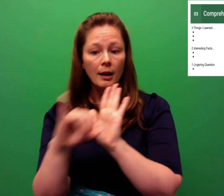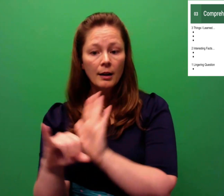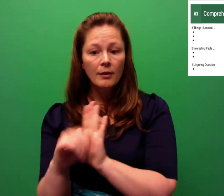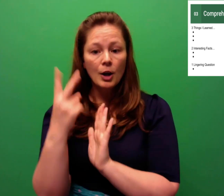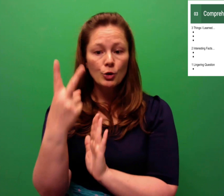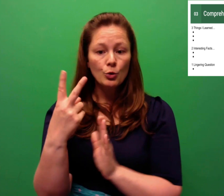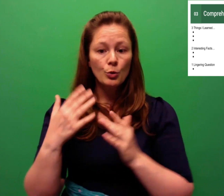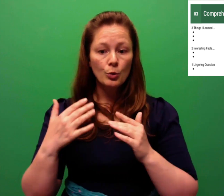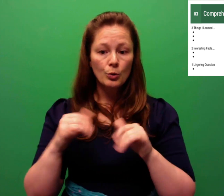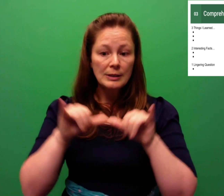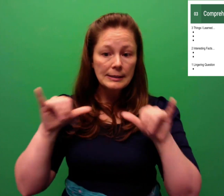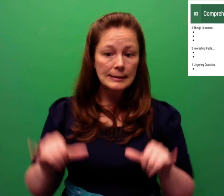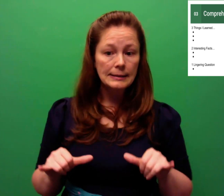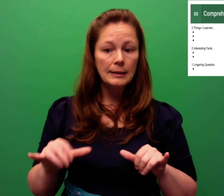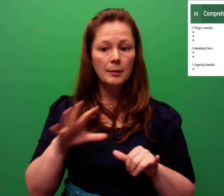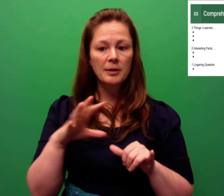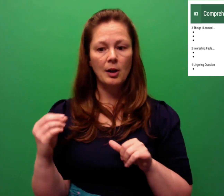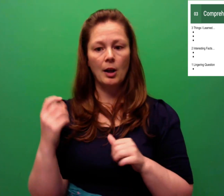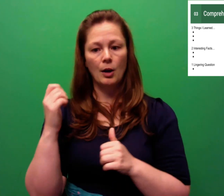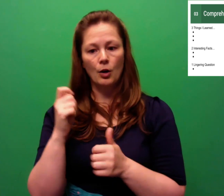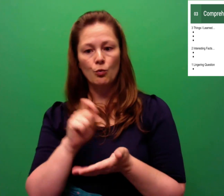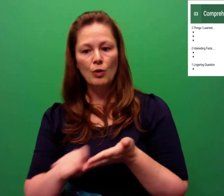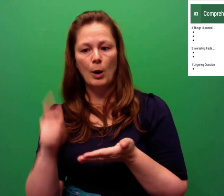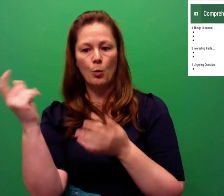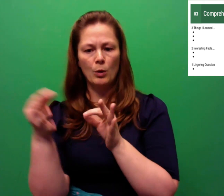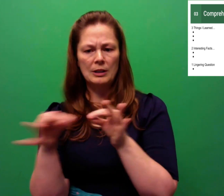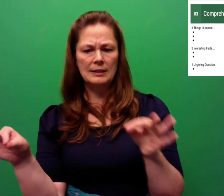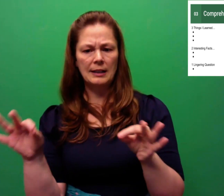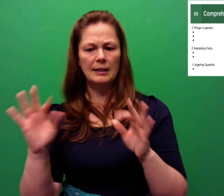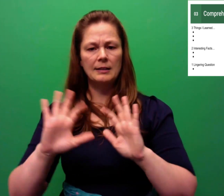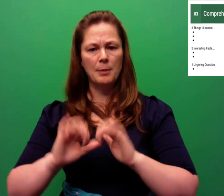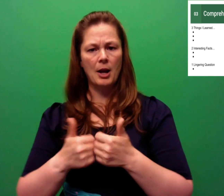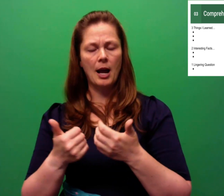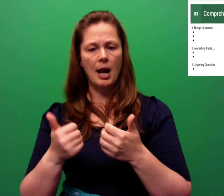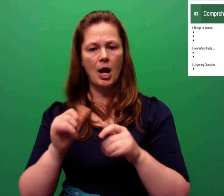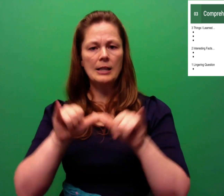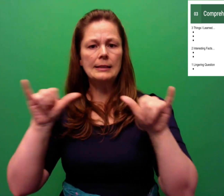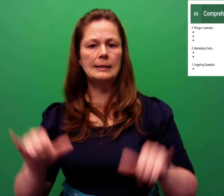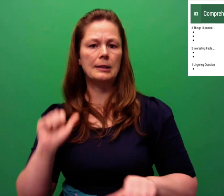parts of the body identifying two systems and writing one sentence about